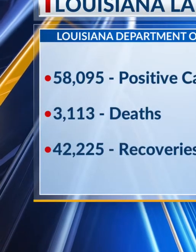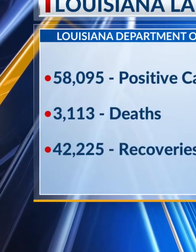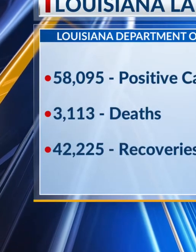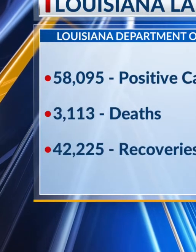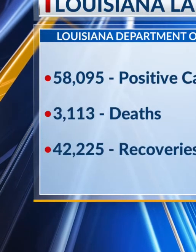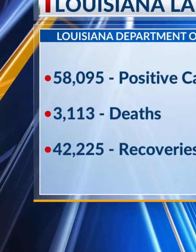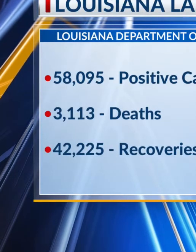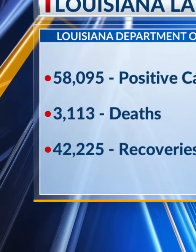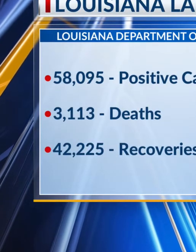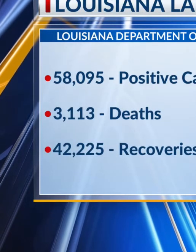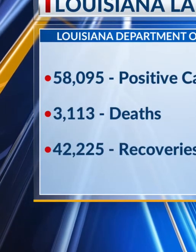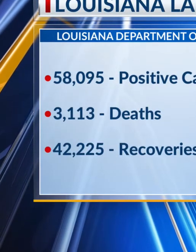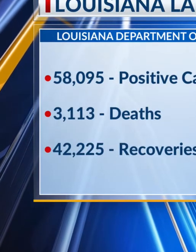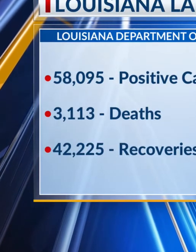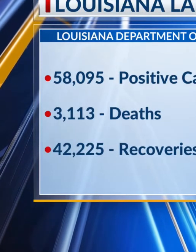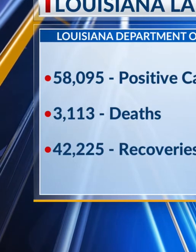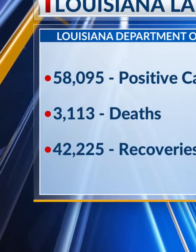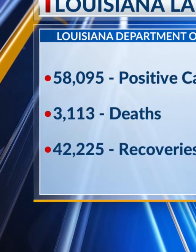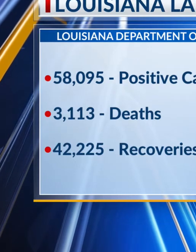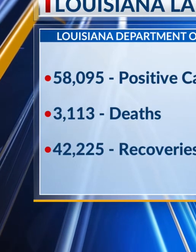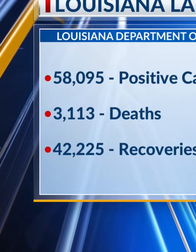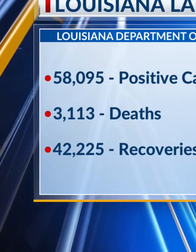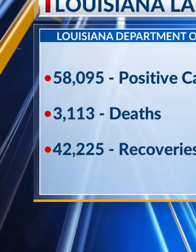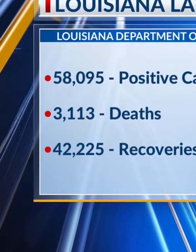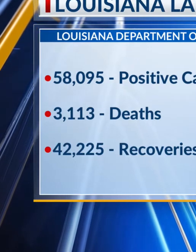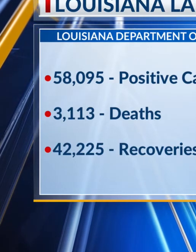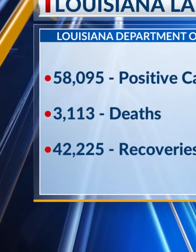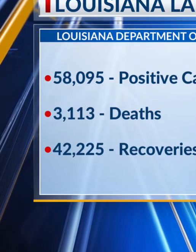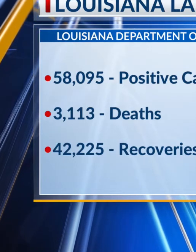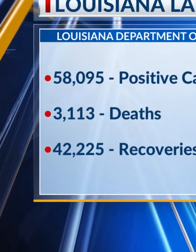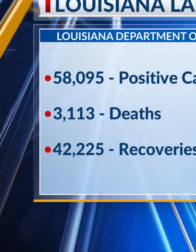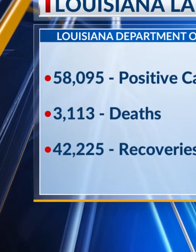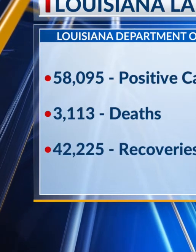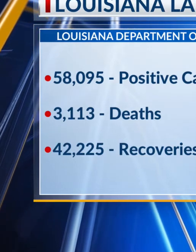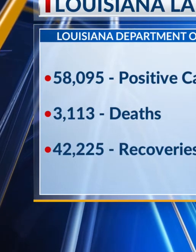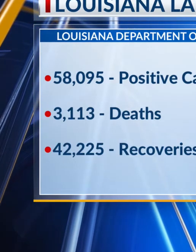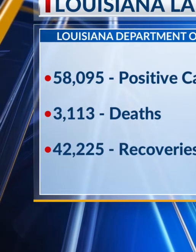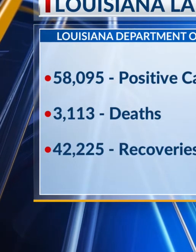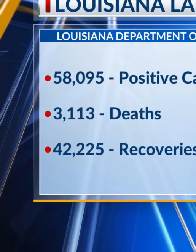HAVE DIED.((DAN))235 OF THOSE DEATHS ARE FROM CADDO PARISH... BOSSIER PARISH HAS 30 DEATHS.799 COVID-19